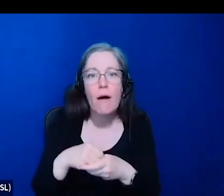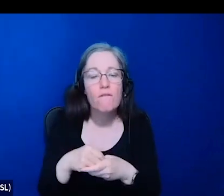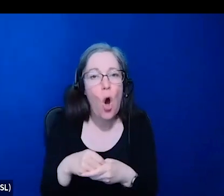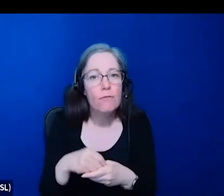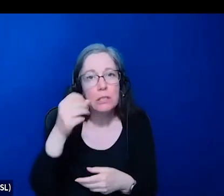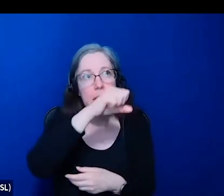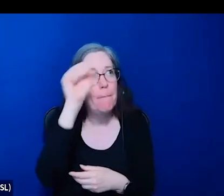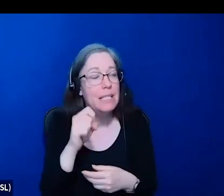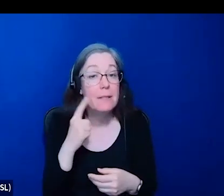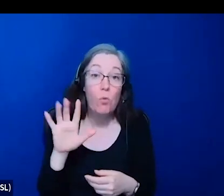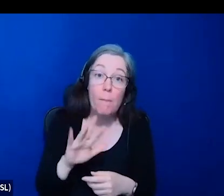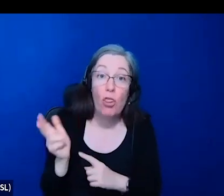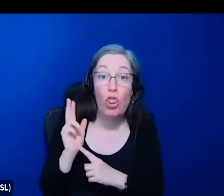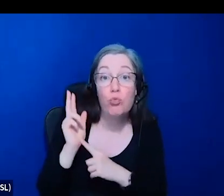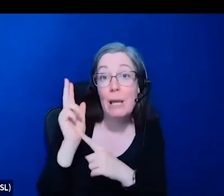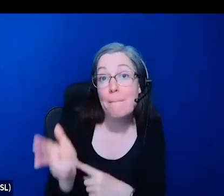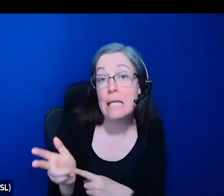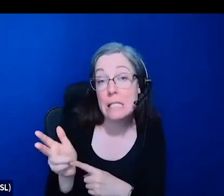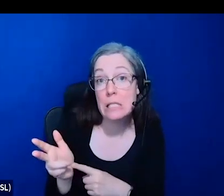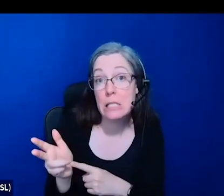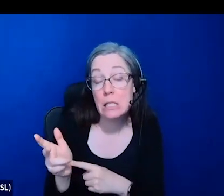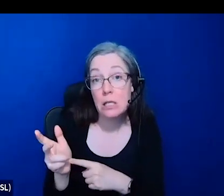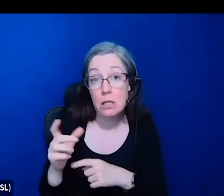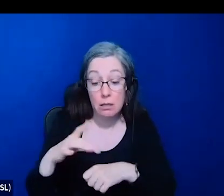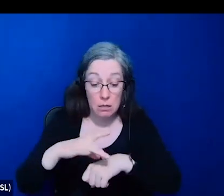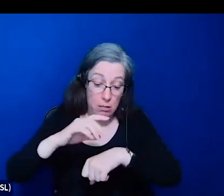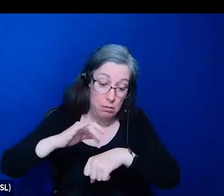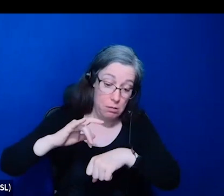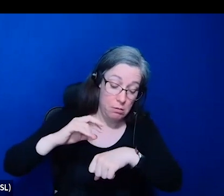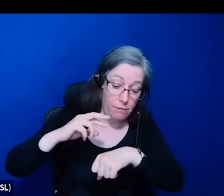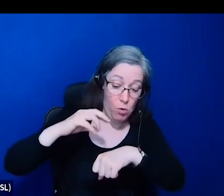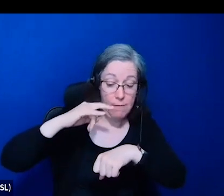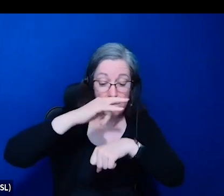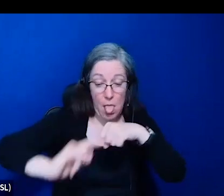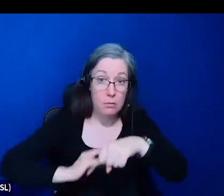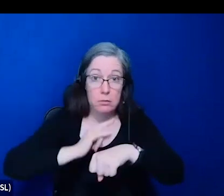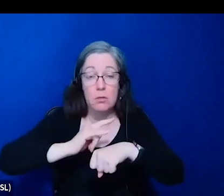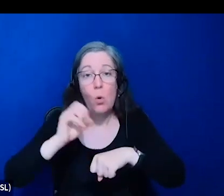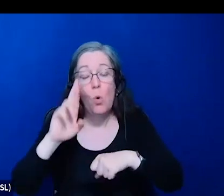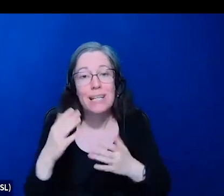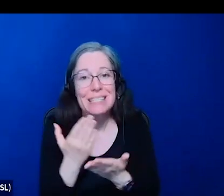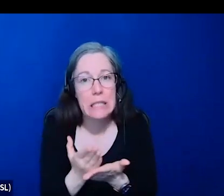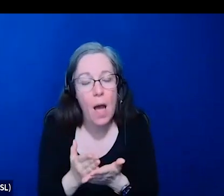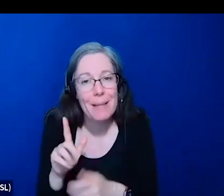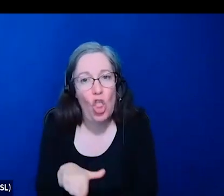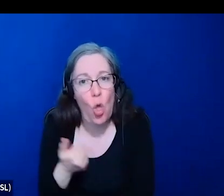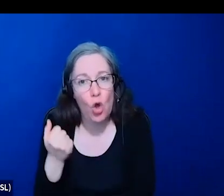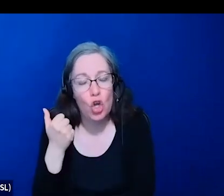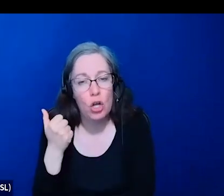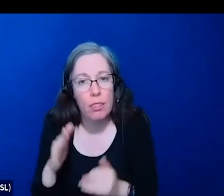on a suborbital flight, some for as long as a year on the International Space Station.